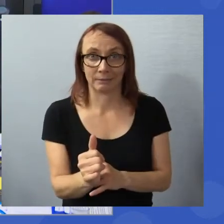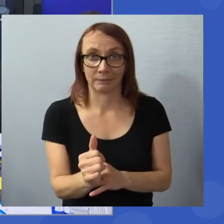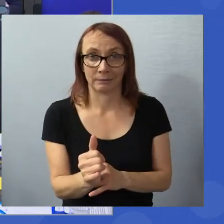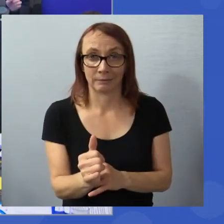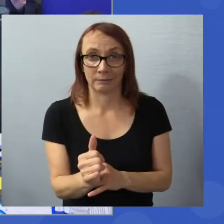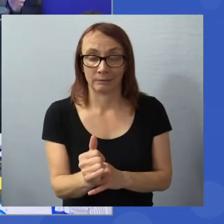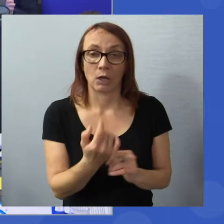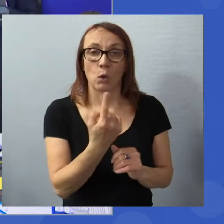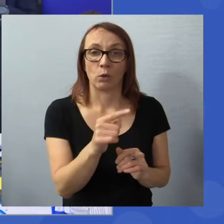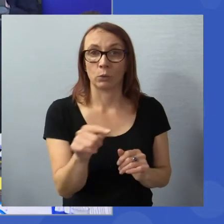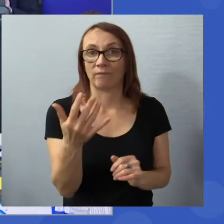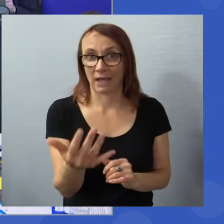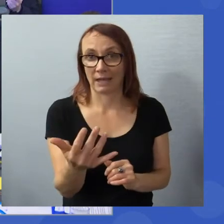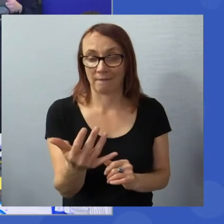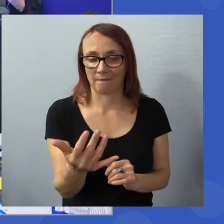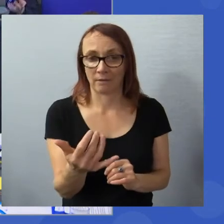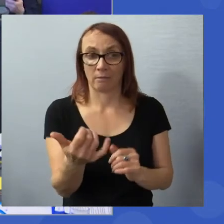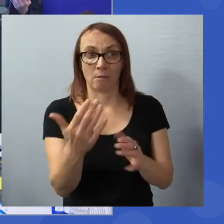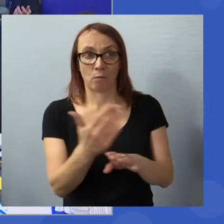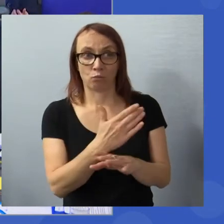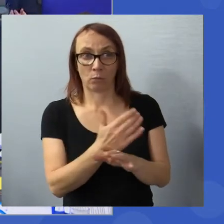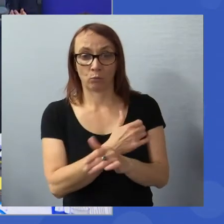numbers one to five then you've got a chance to reflect on the statements and